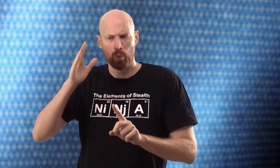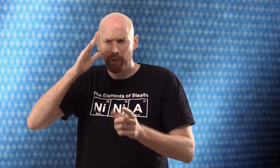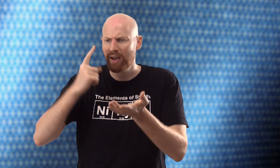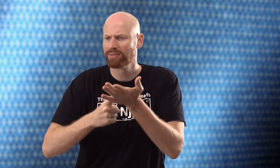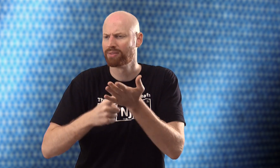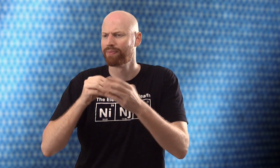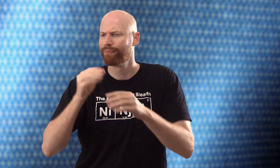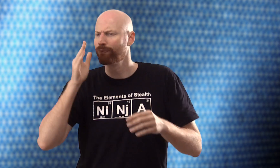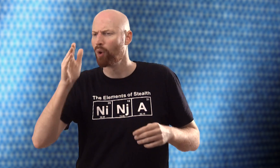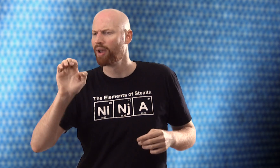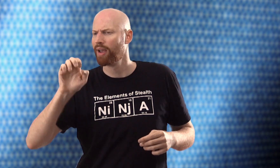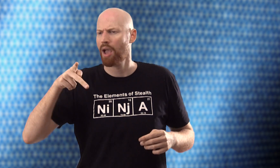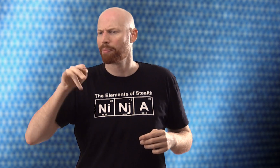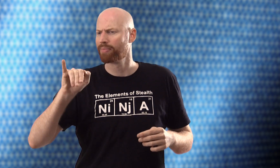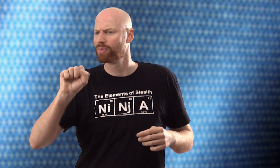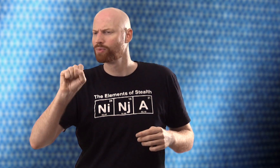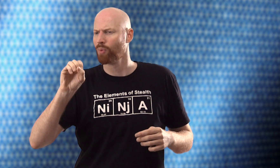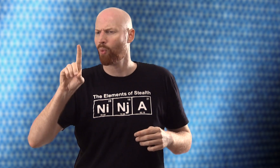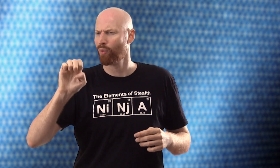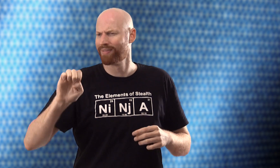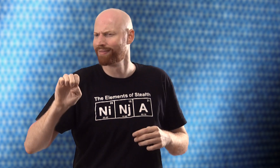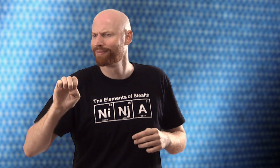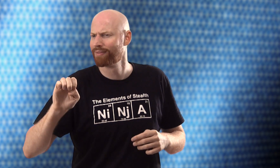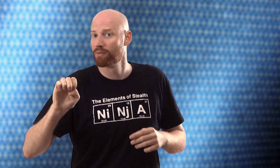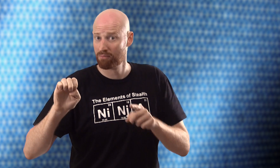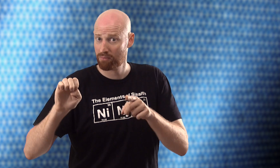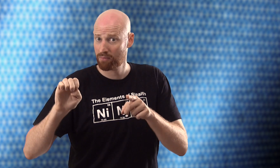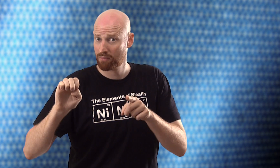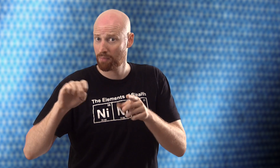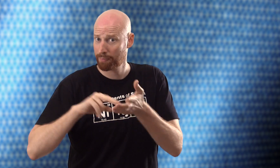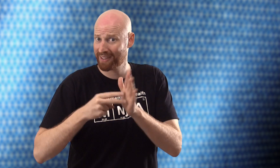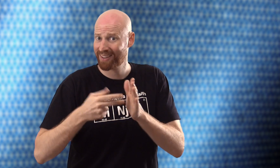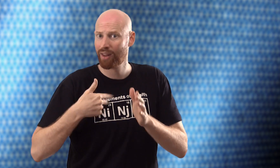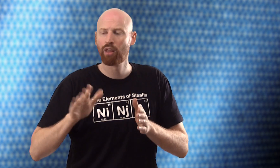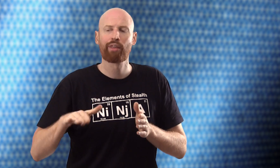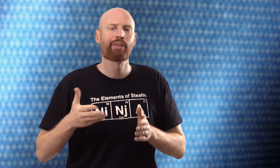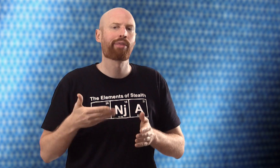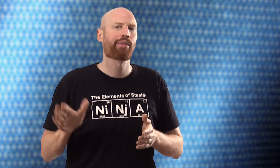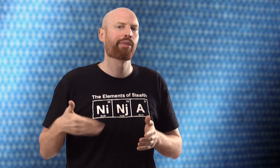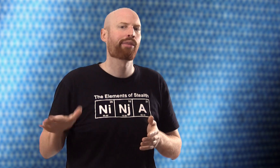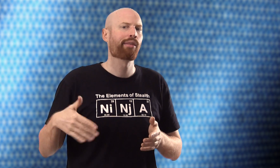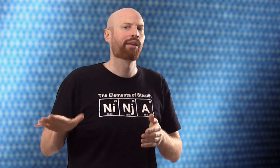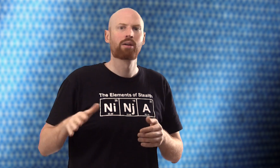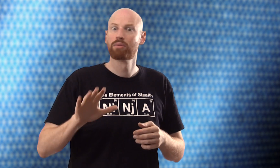"That's a great point and I will discuss that in a future episode." Now does that mean I'm trying to blow you off?